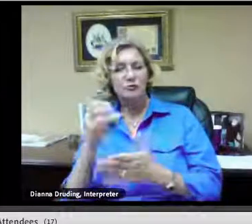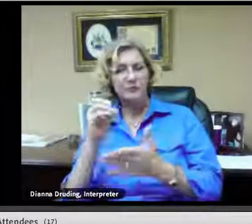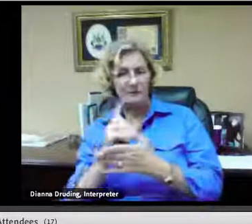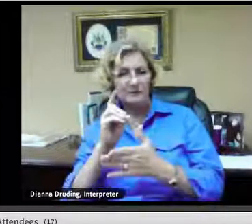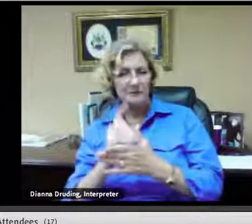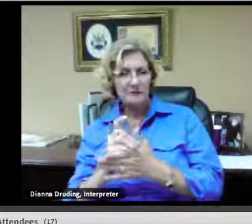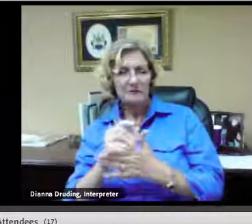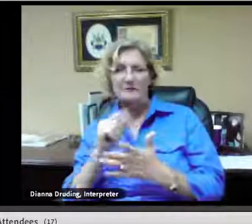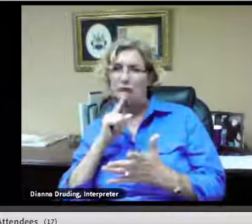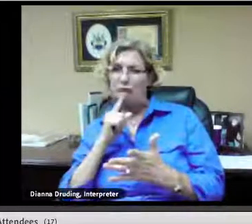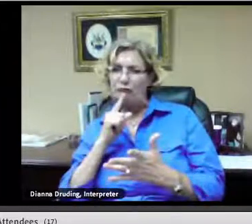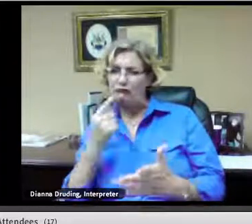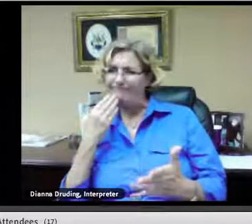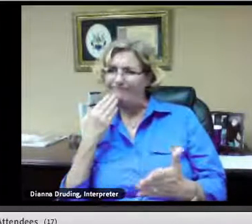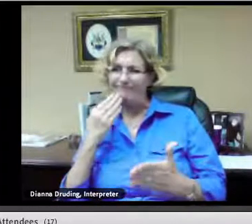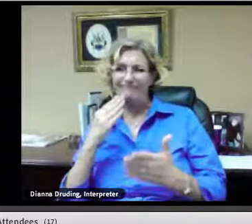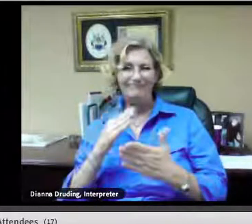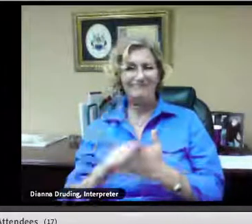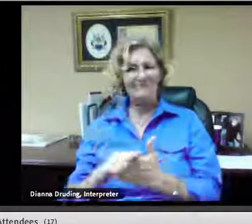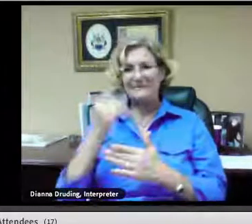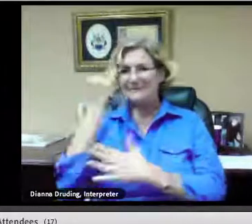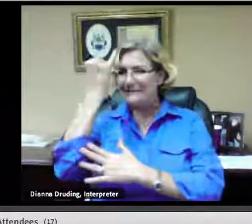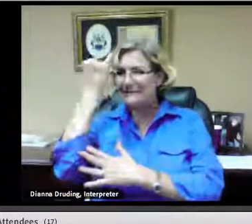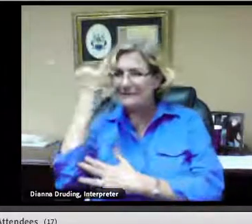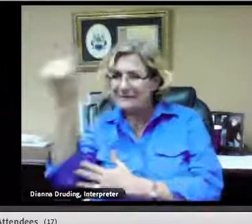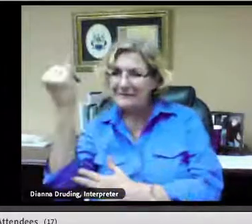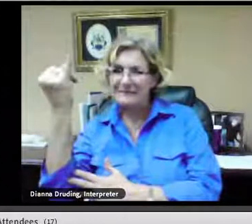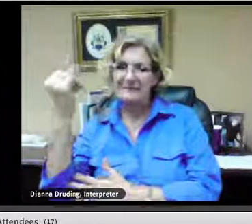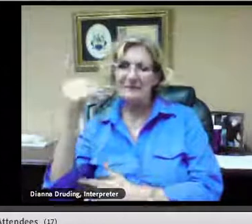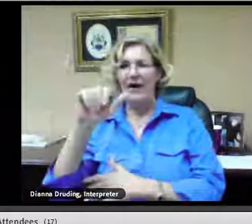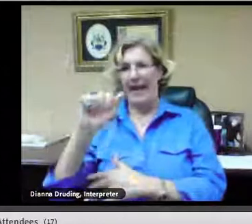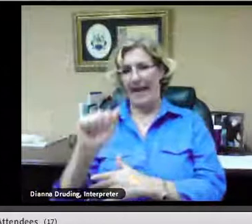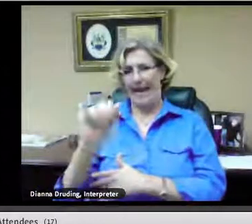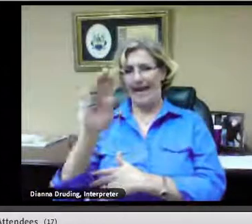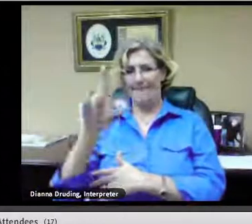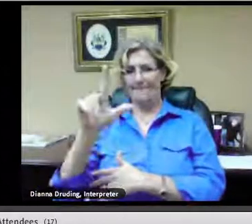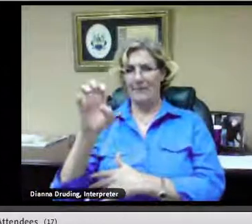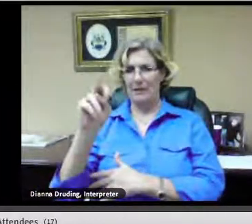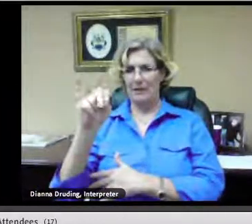There's still an underlying flaw. And, you know, an ism is -- You can think of, you know,